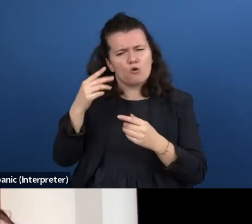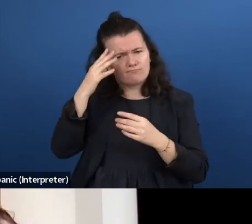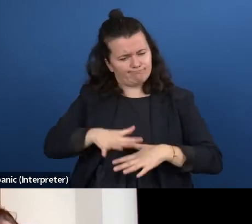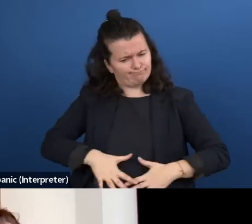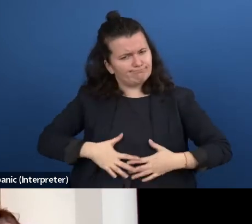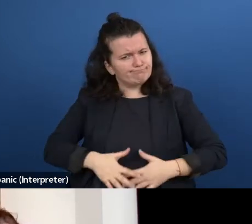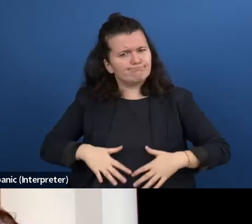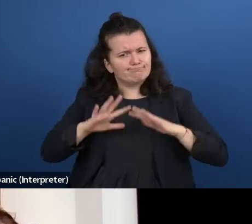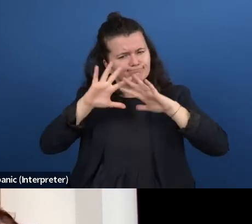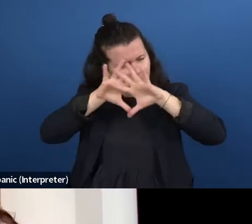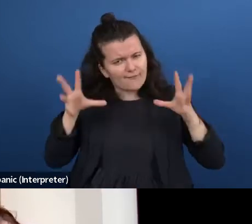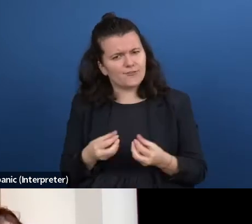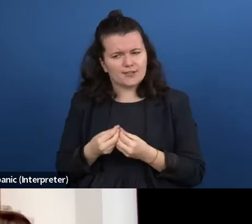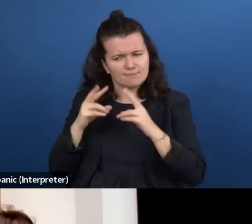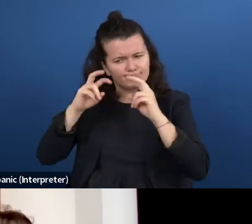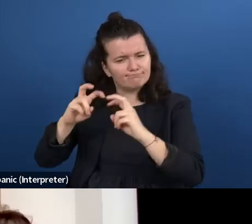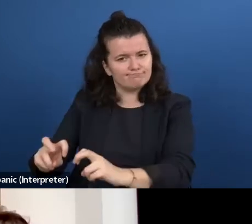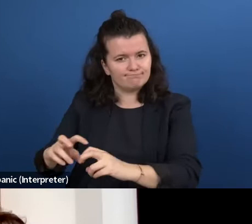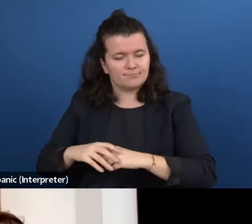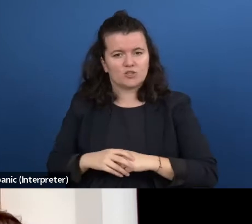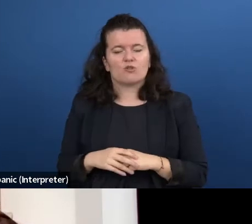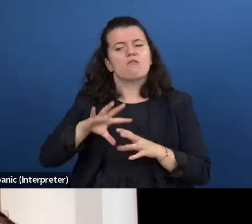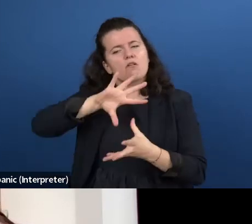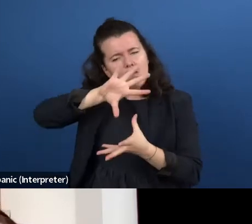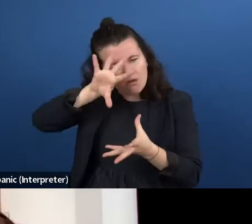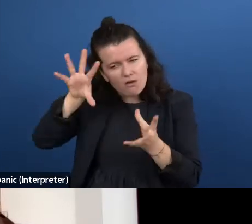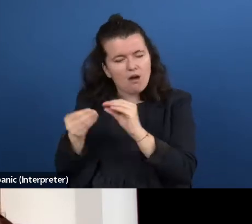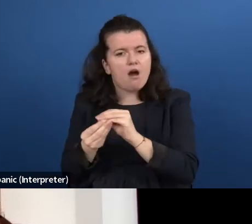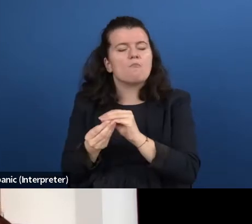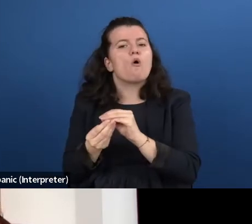we wanted to find and identify the victims' needs or potential victims